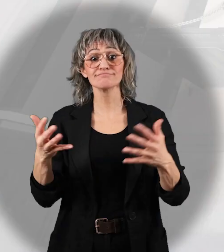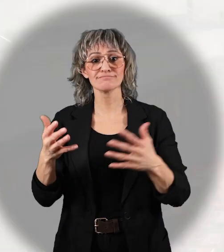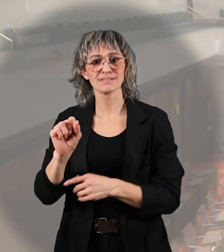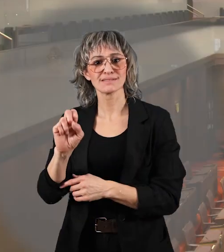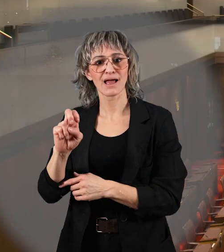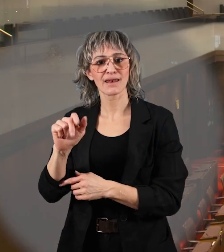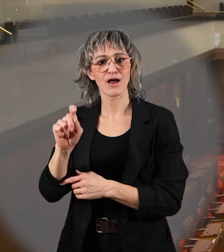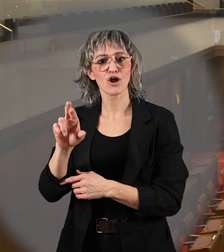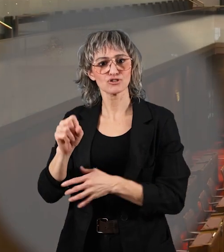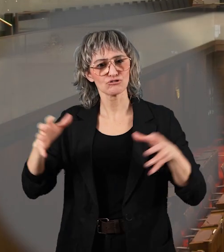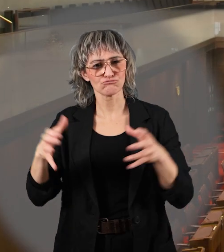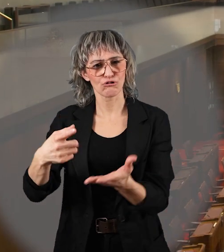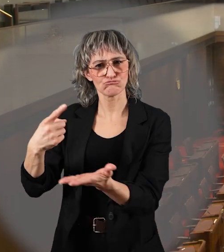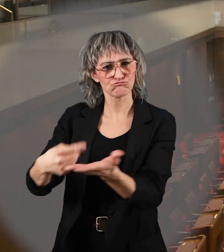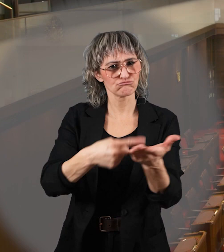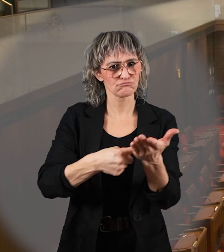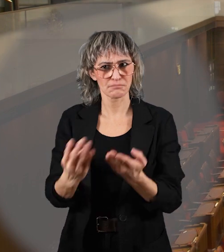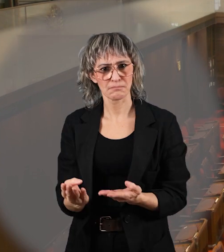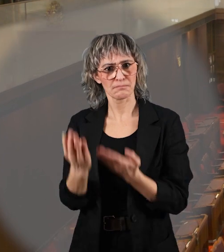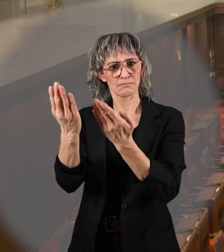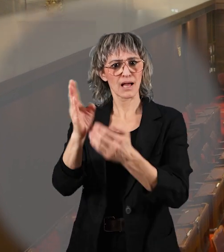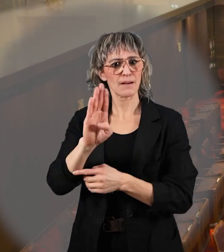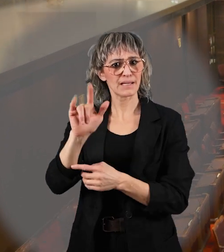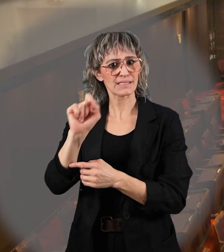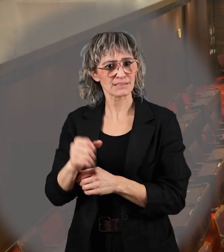Today, senators gather here to discuss bills